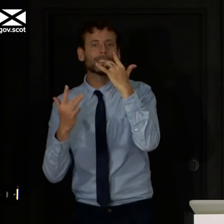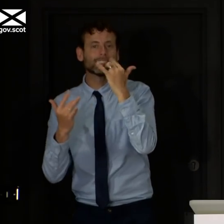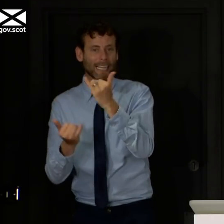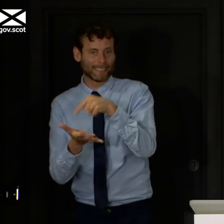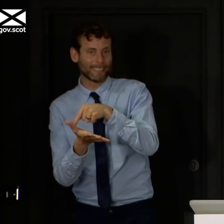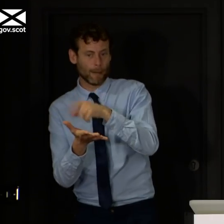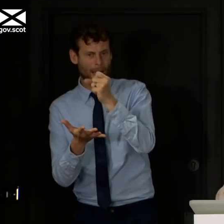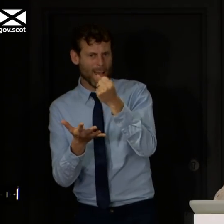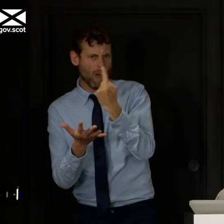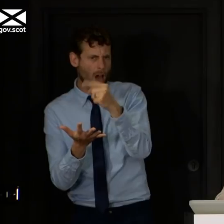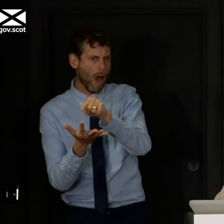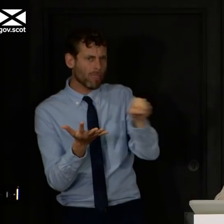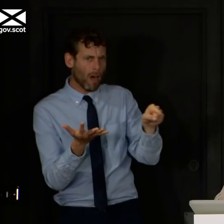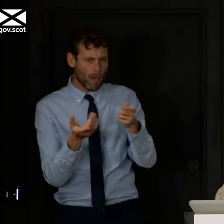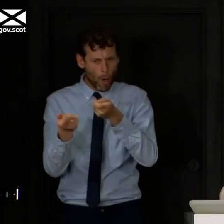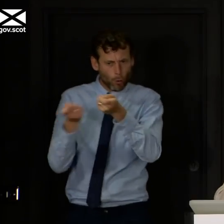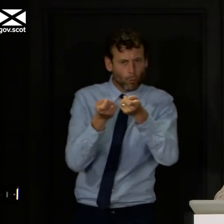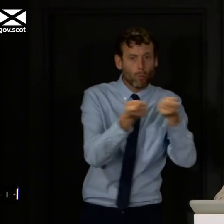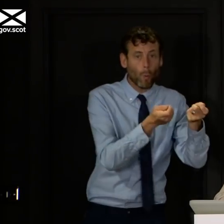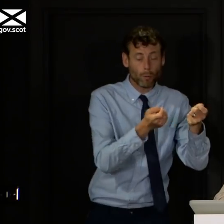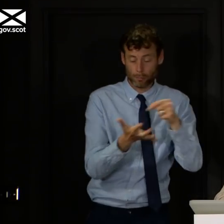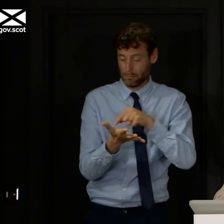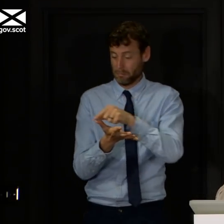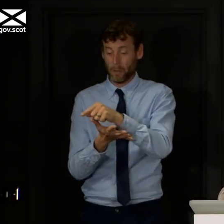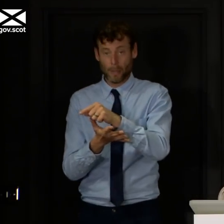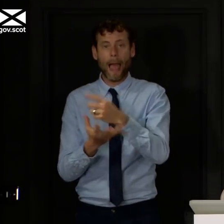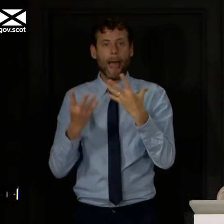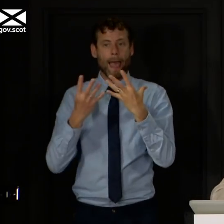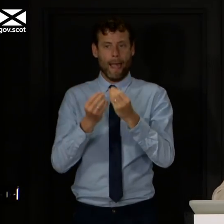to have. And for those who understandably worried, and we are all concerned about the